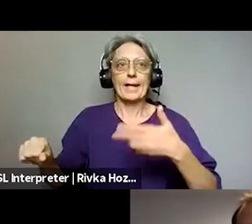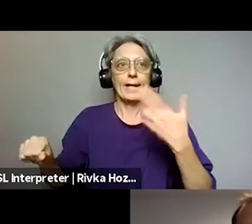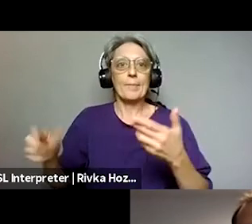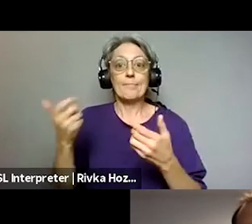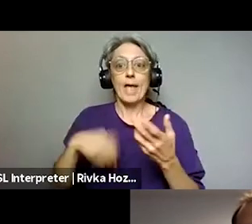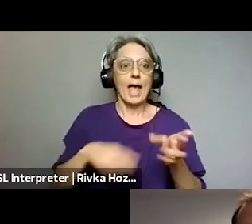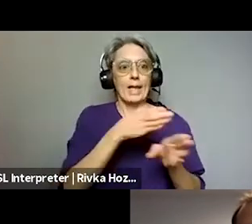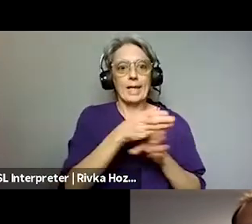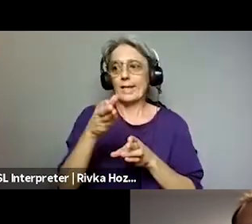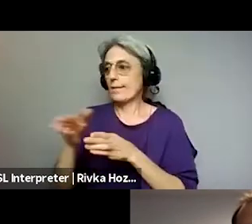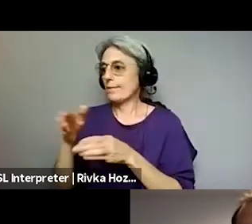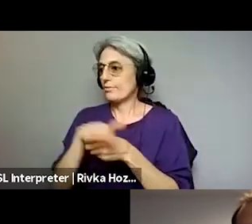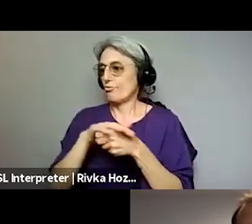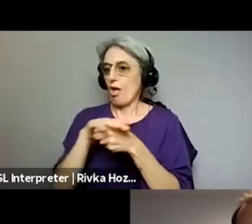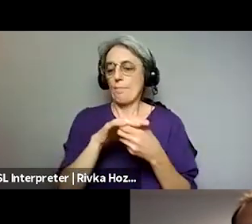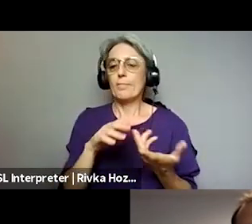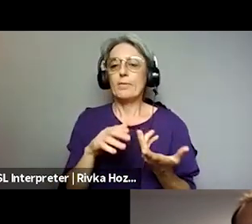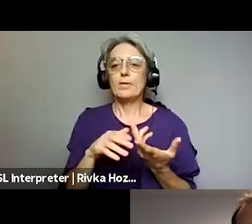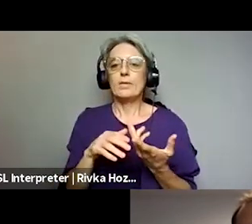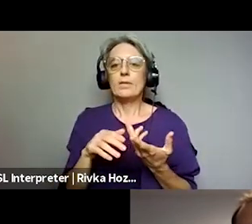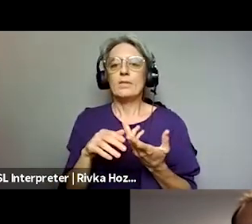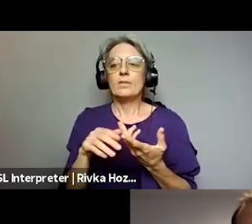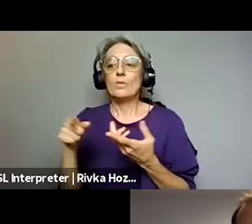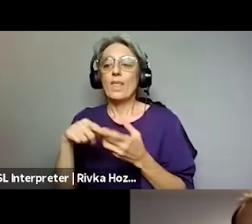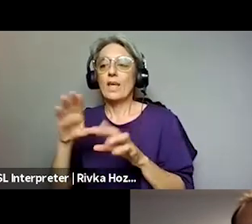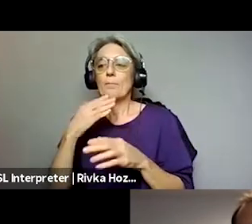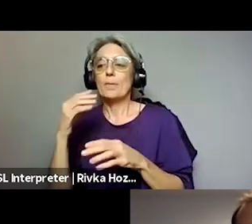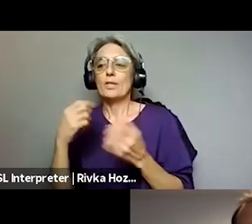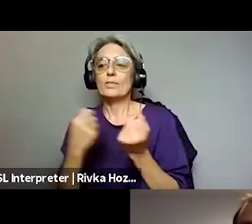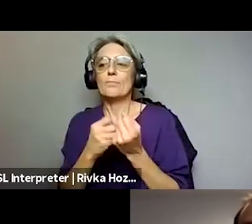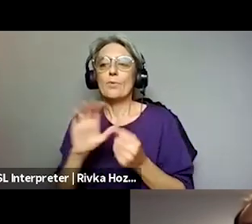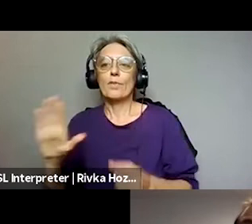so that they can better support their spouse. >> [DR. ERIC RUBENSTEIN:]